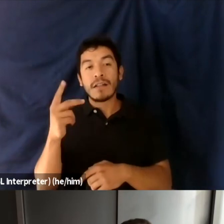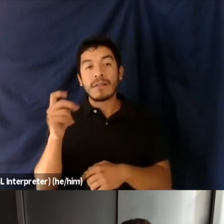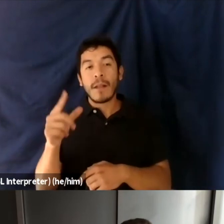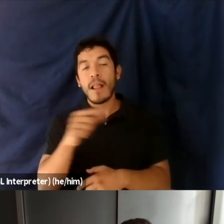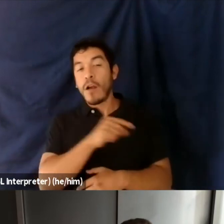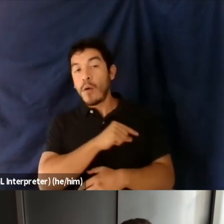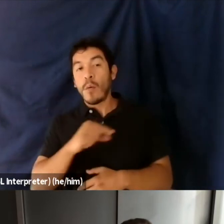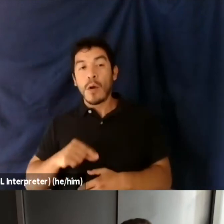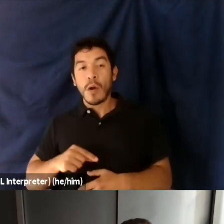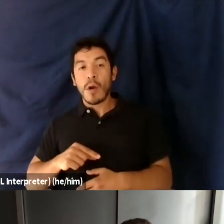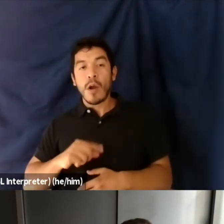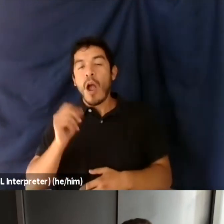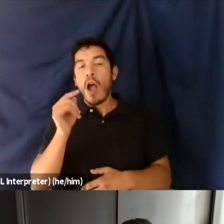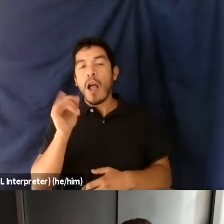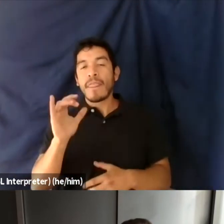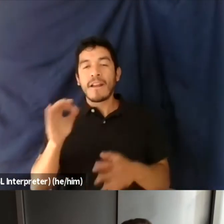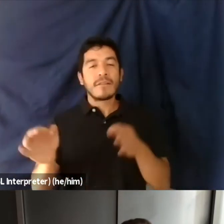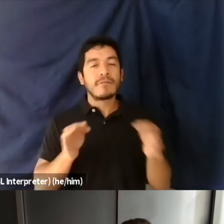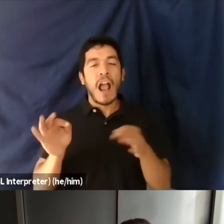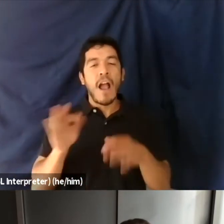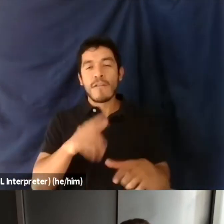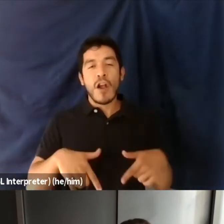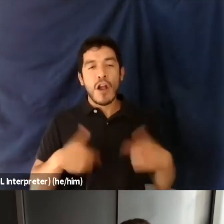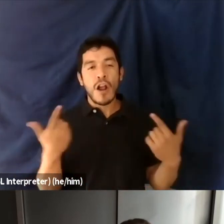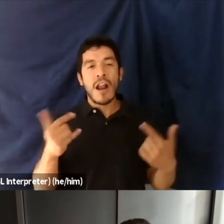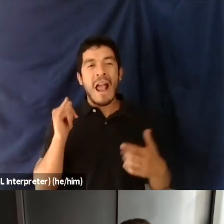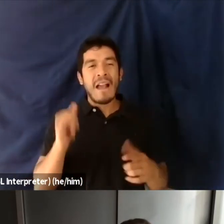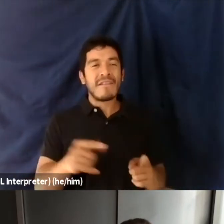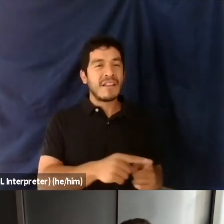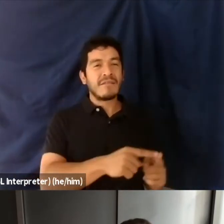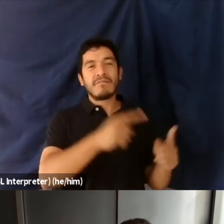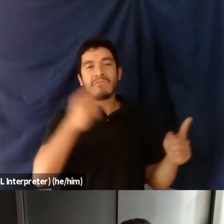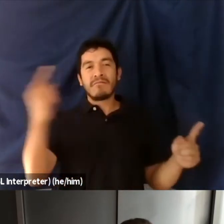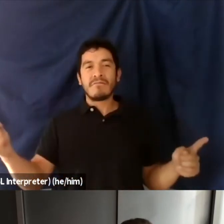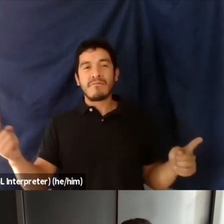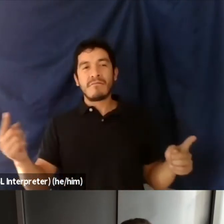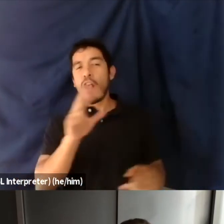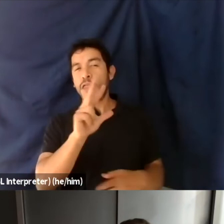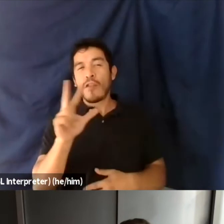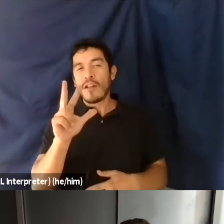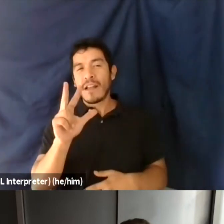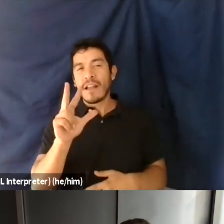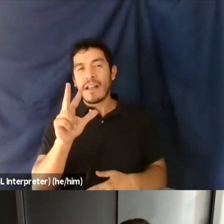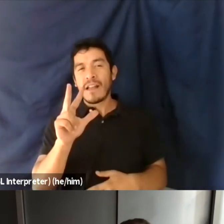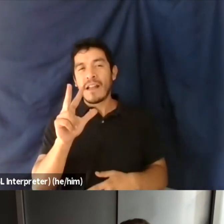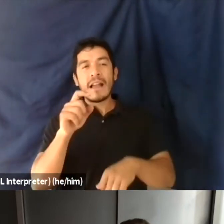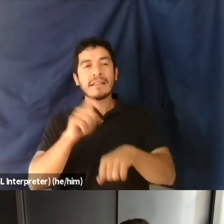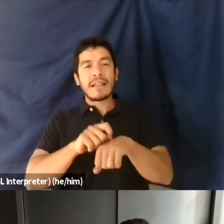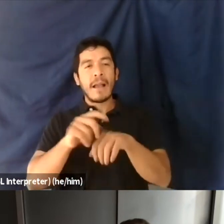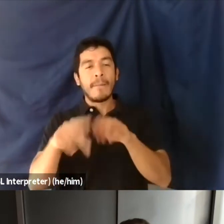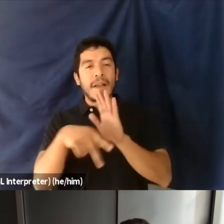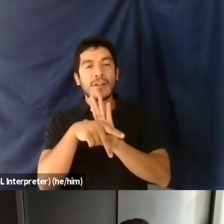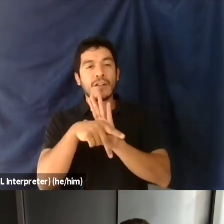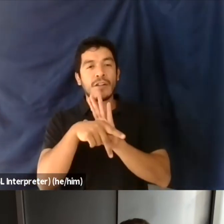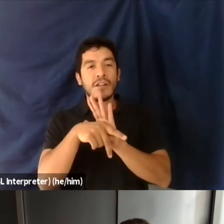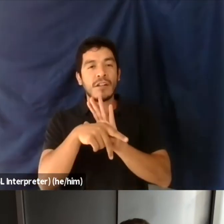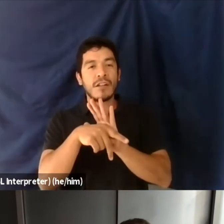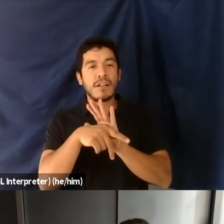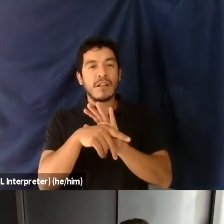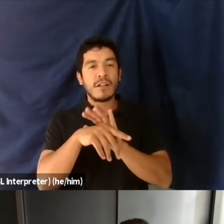a Gothic telling of her life that spans three decades, no three time periods, Alabama, forties,